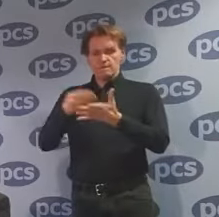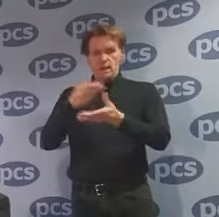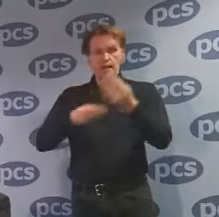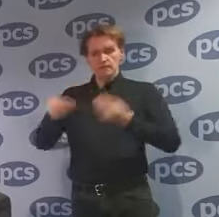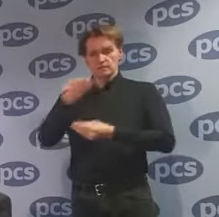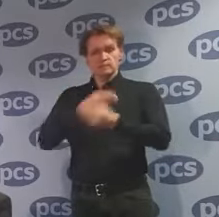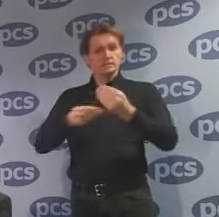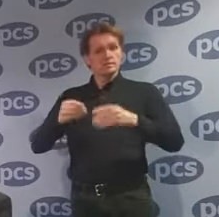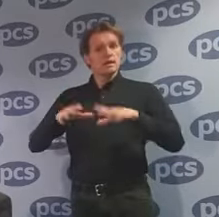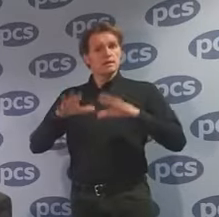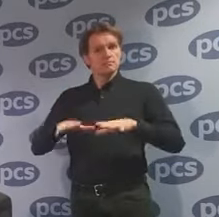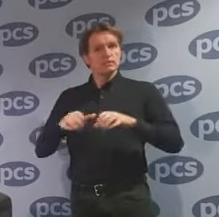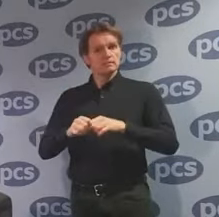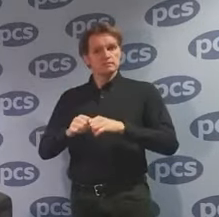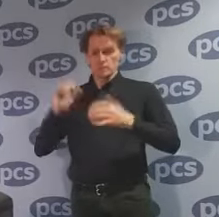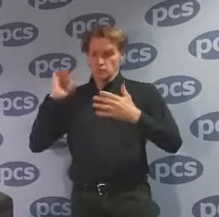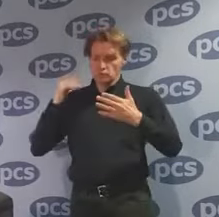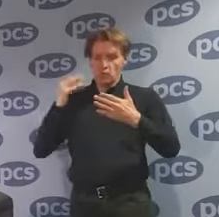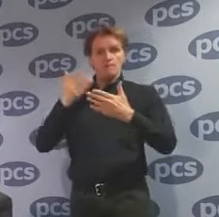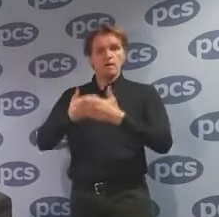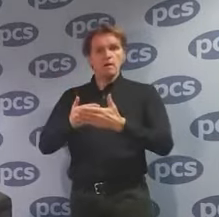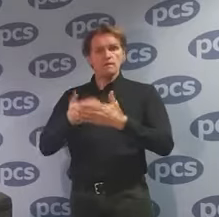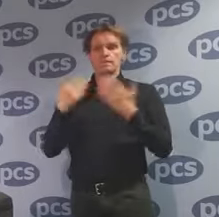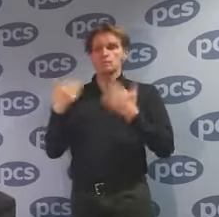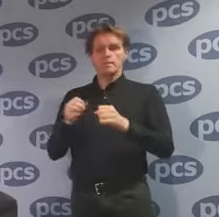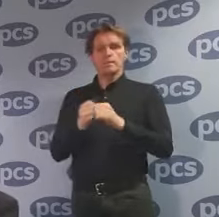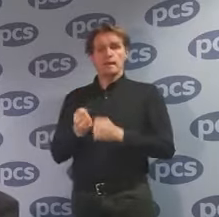now had four meetings with the employer over the question of our redundancy